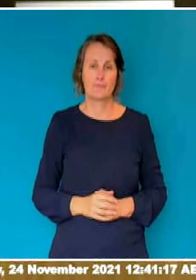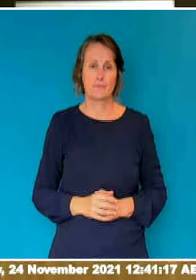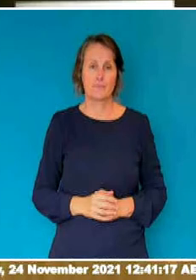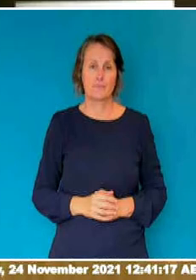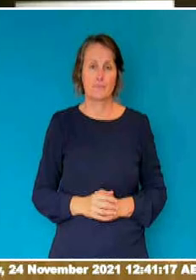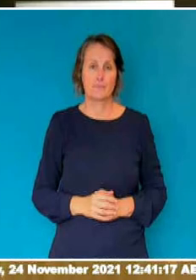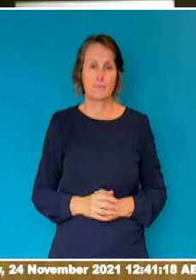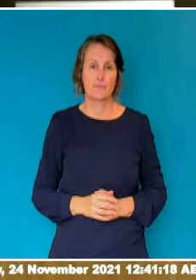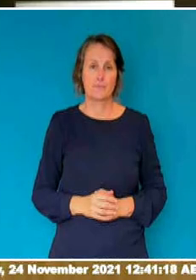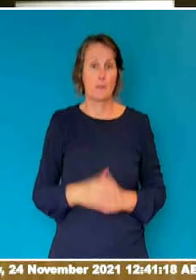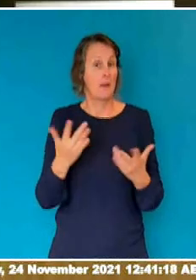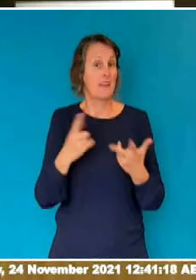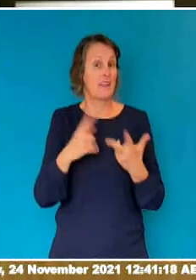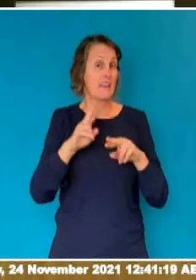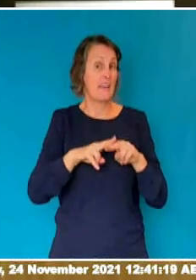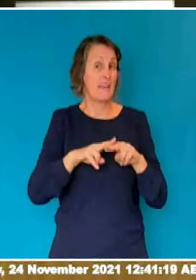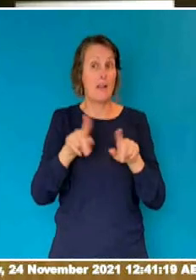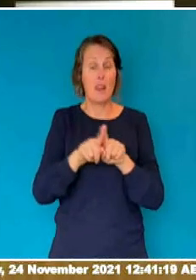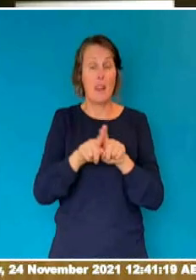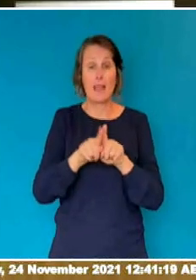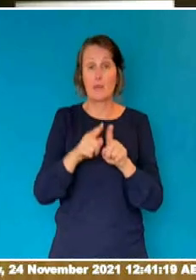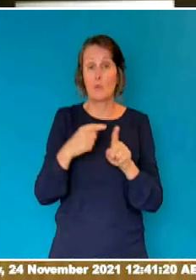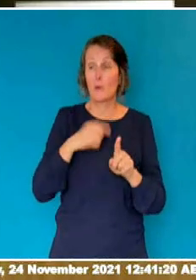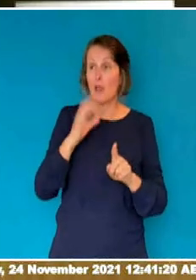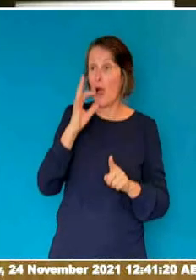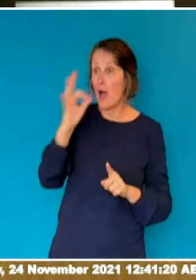were putting forward to the Employment Assistance Fund or something like that, they